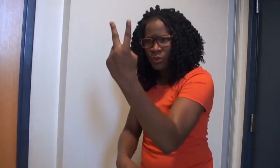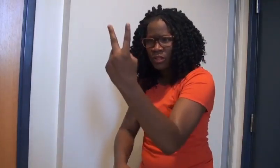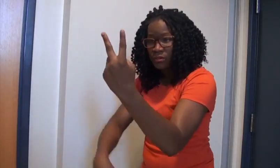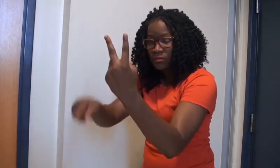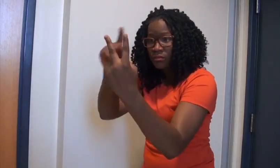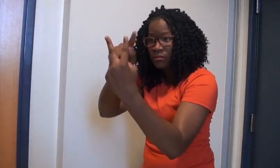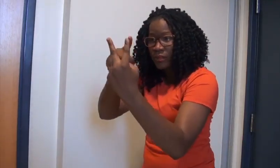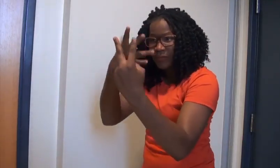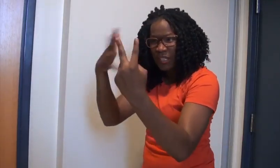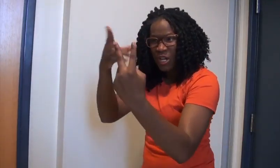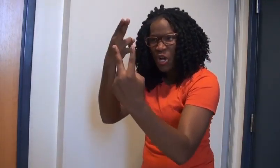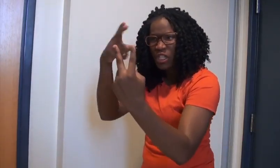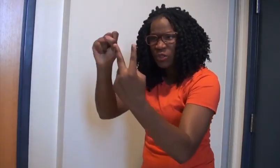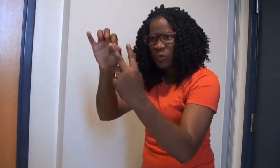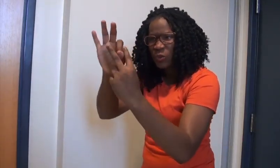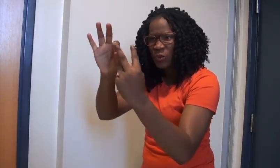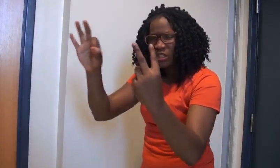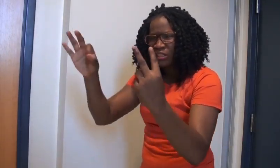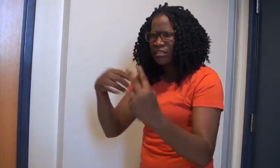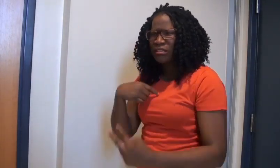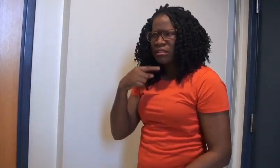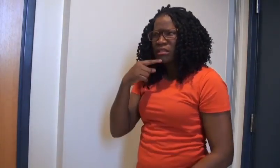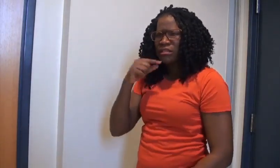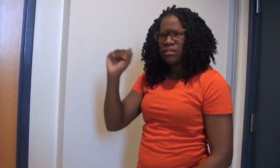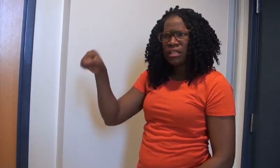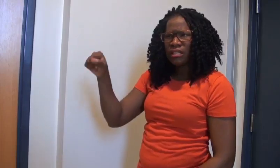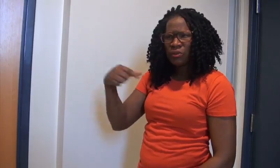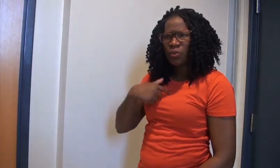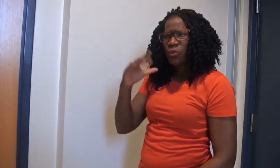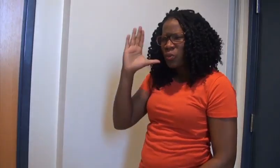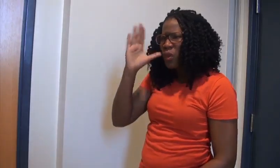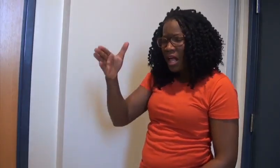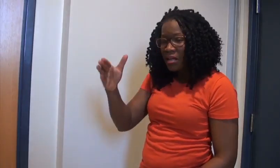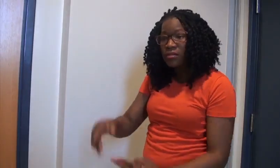that I would get a high school diploma